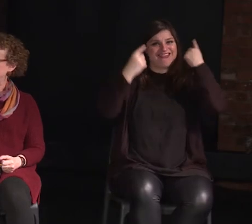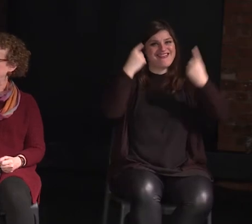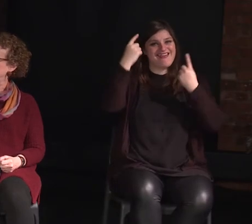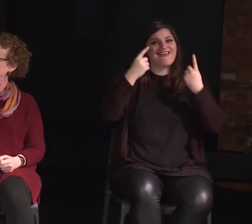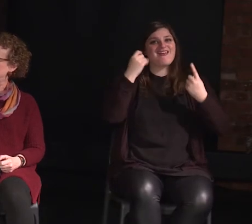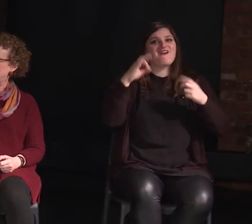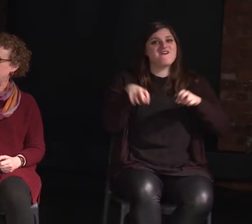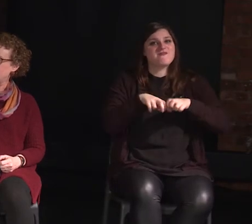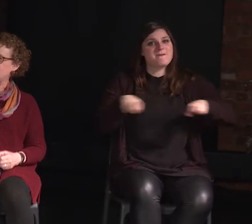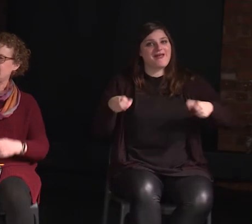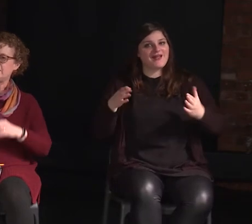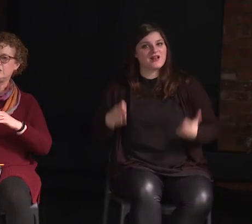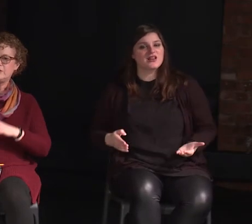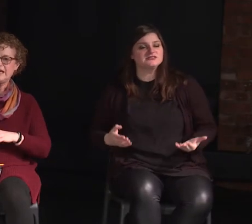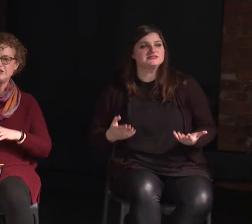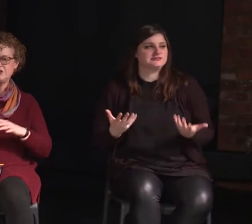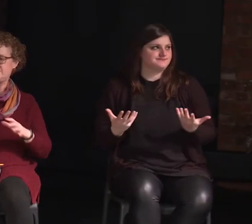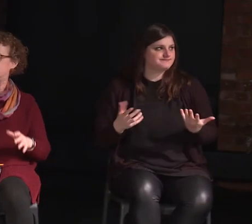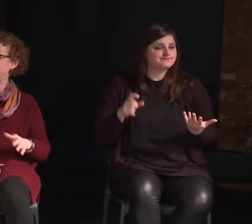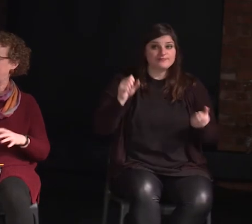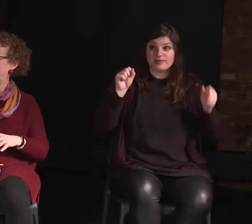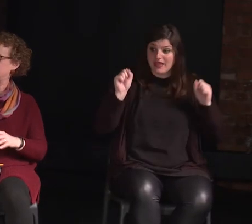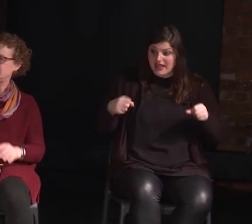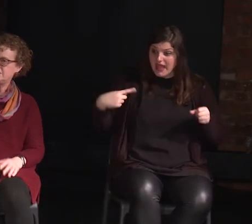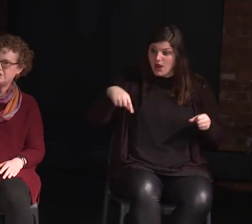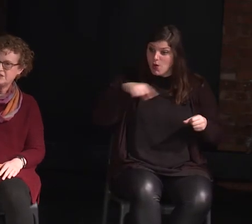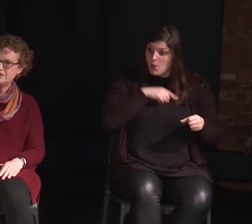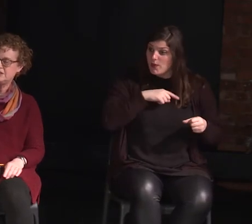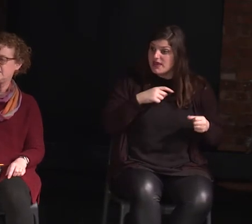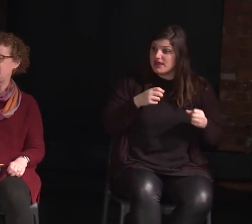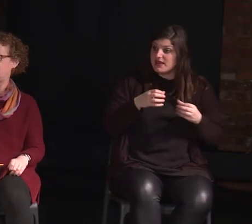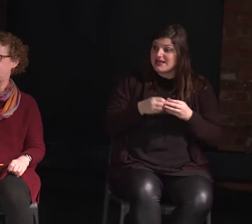Can we broaden the location of the panel sessions?